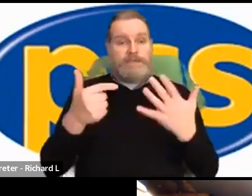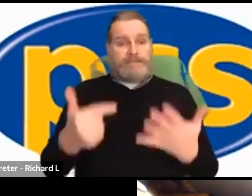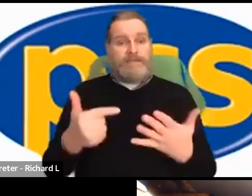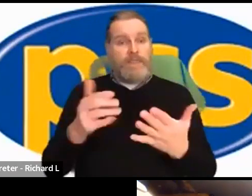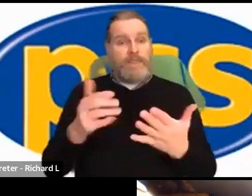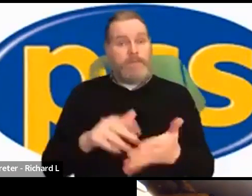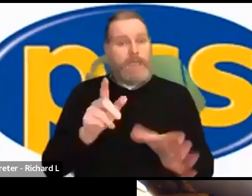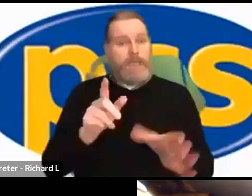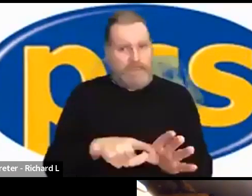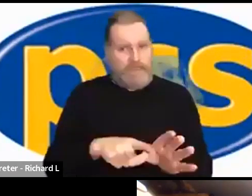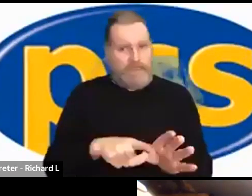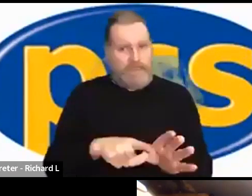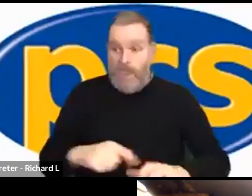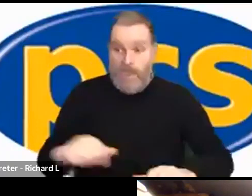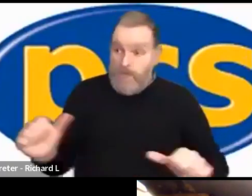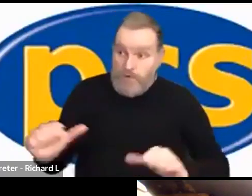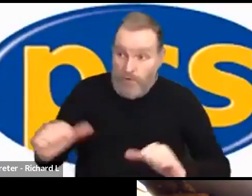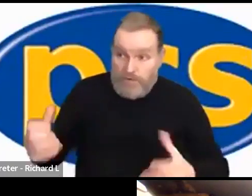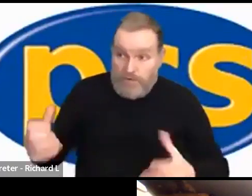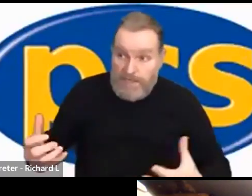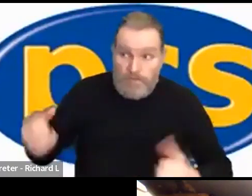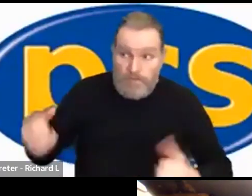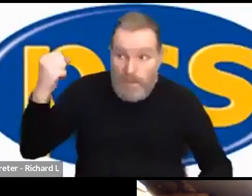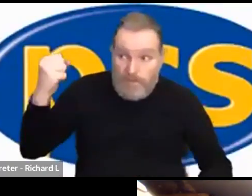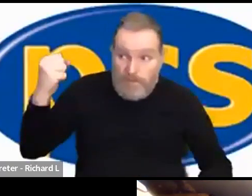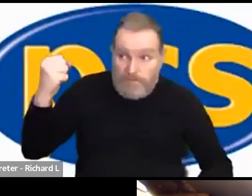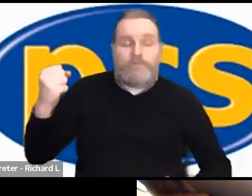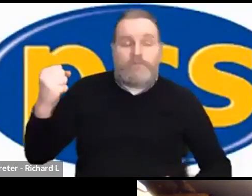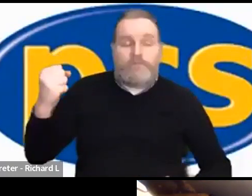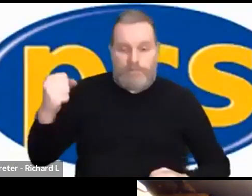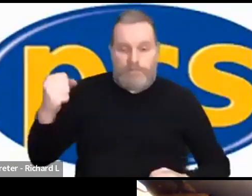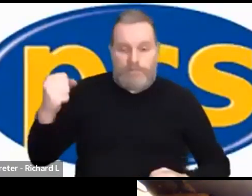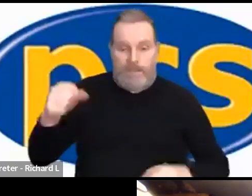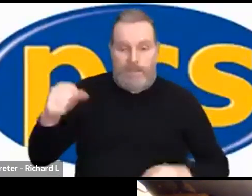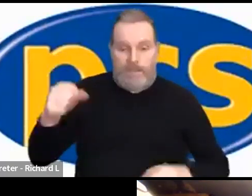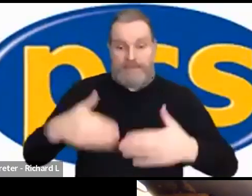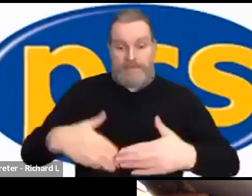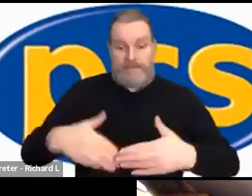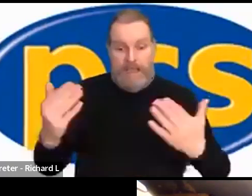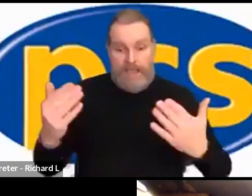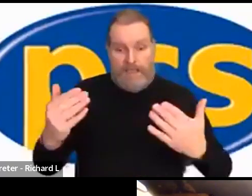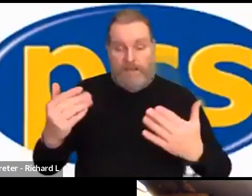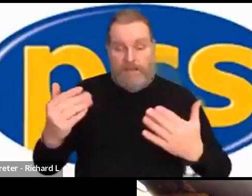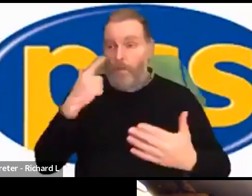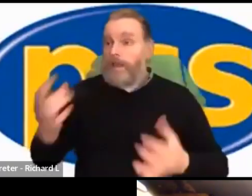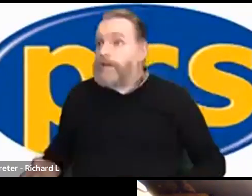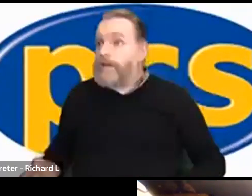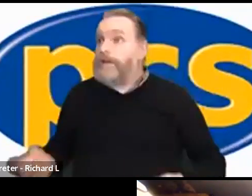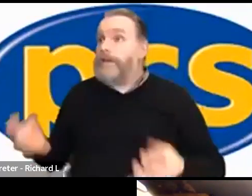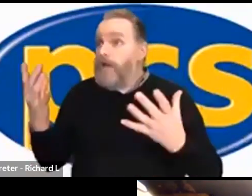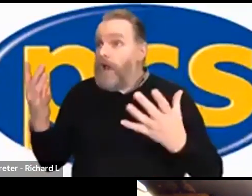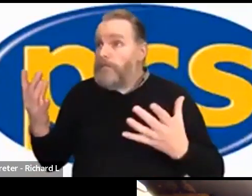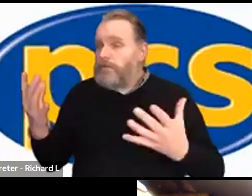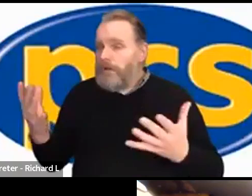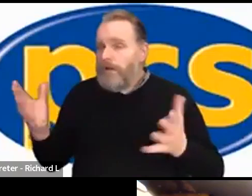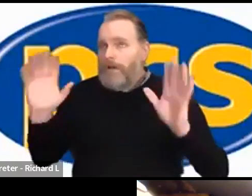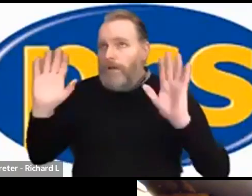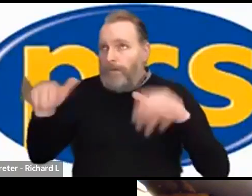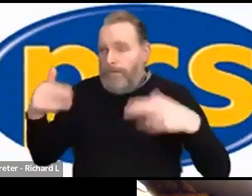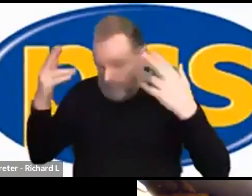action to the seventh of May, if we haven't won by the seventh of May of of May, we either give up which nobody will be wanting to do, or we will we will have to we will have to rebalot the